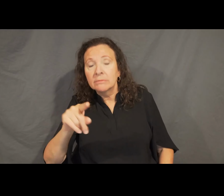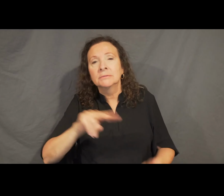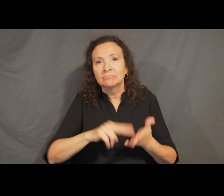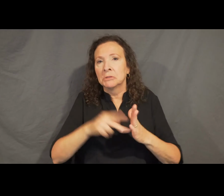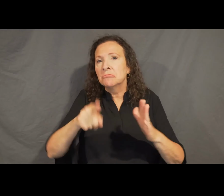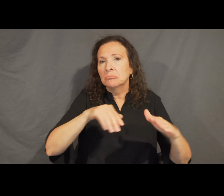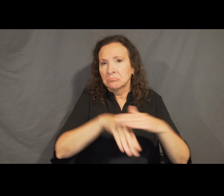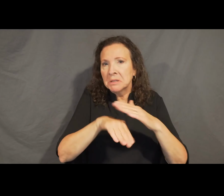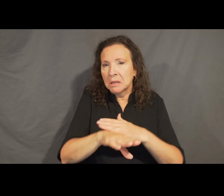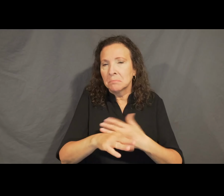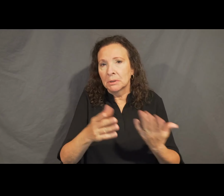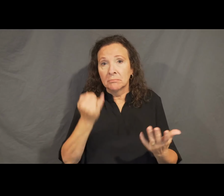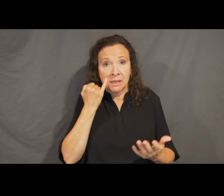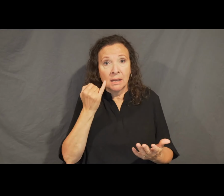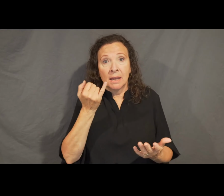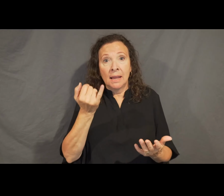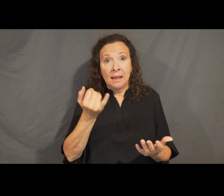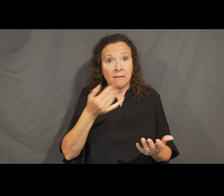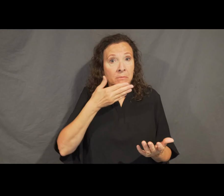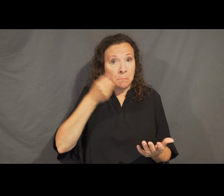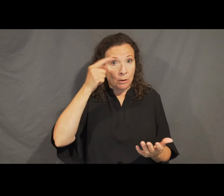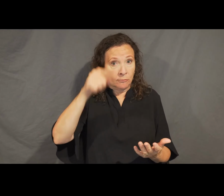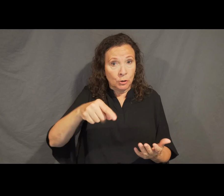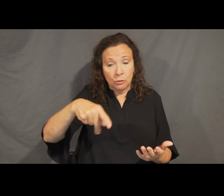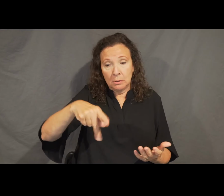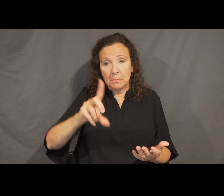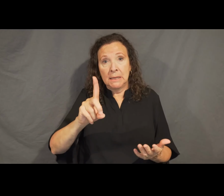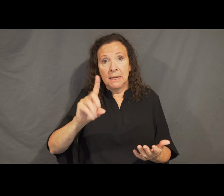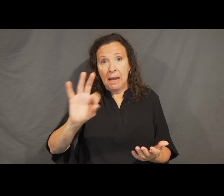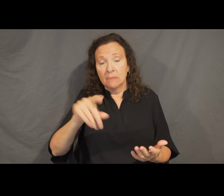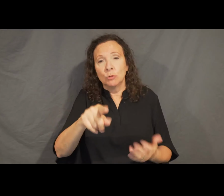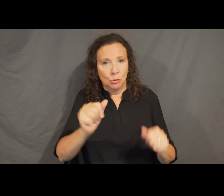If that works better for you, you will be able to do that as I'm walking through these different aspects.